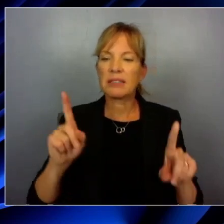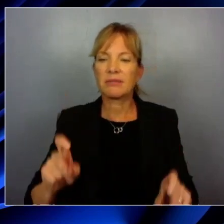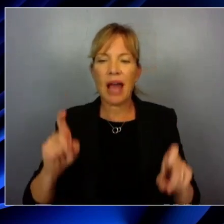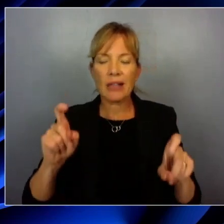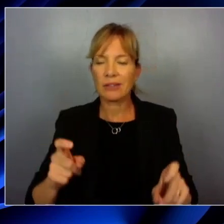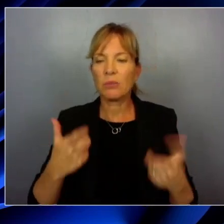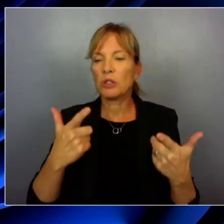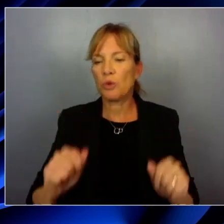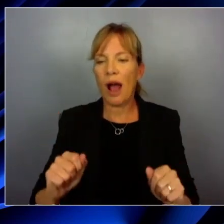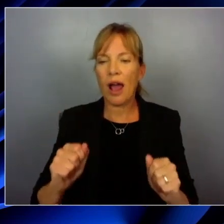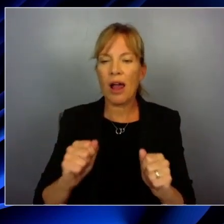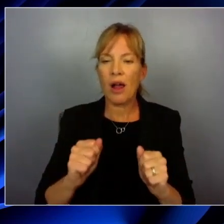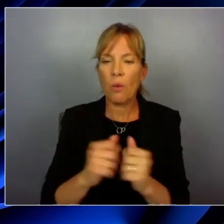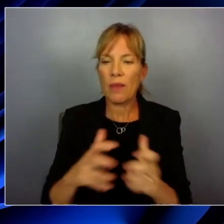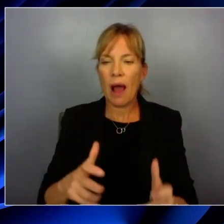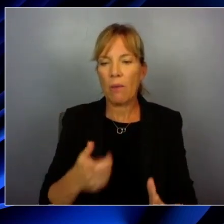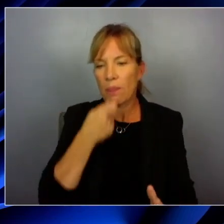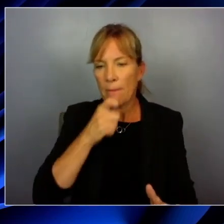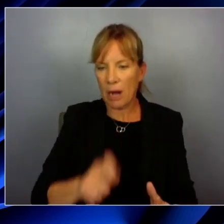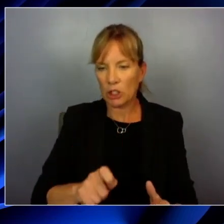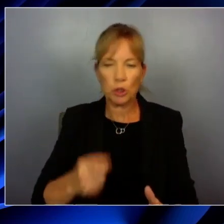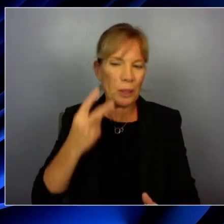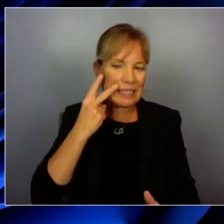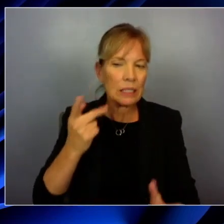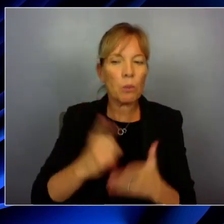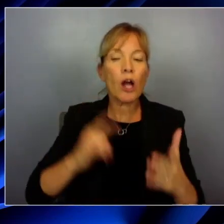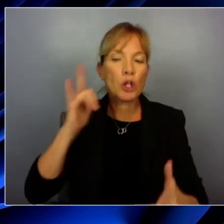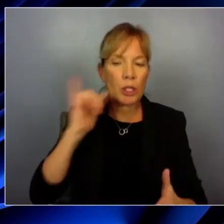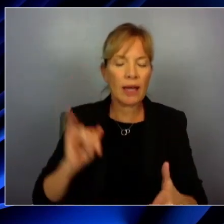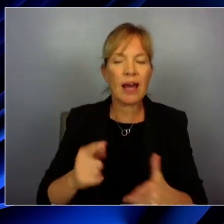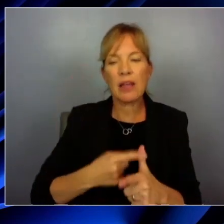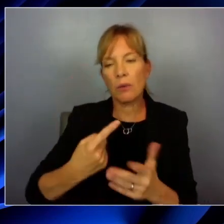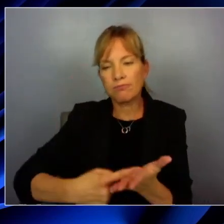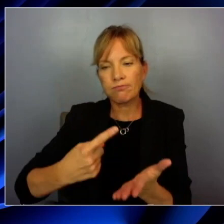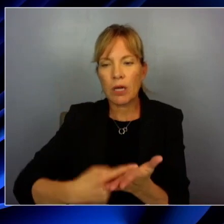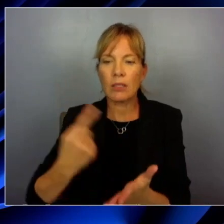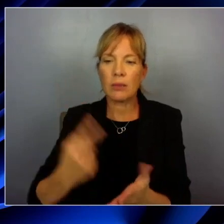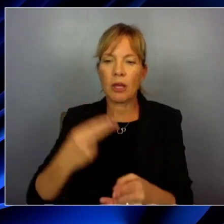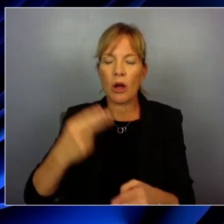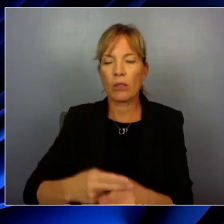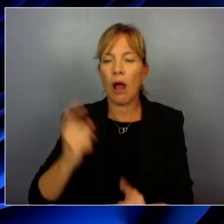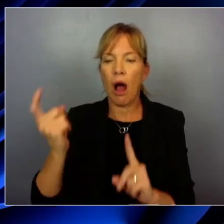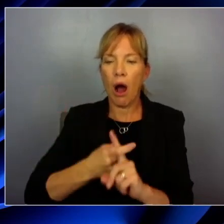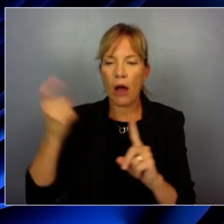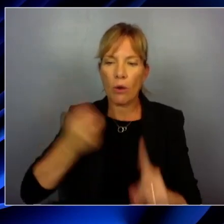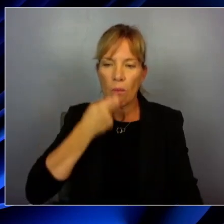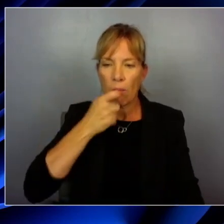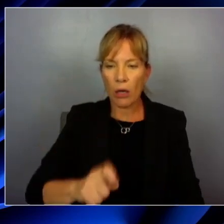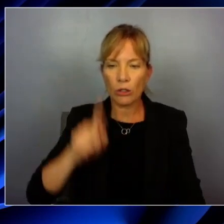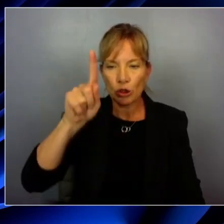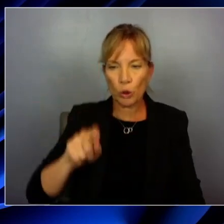so we can see what it looks like, and then we'll talk about something called auto punctuation. Yeah, so I've triggered the